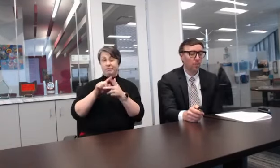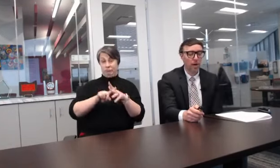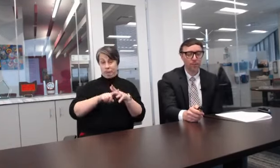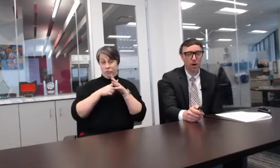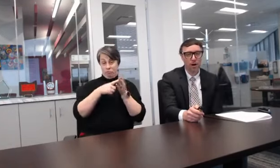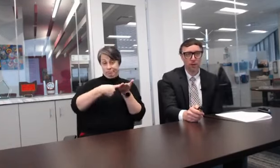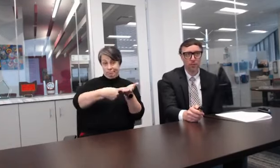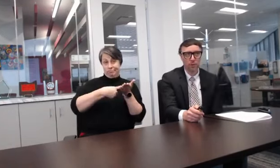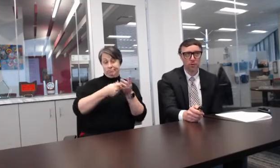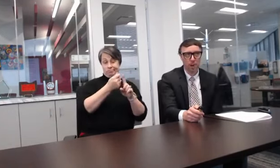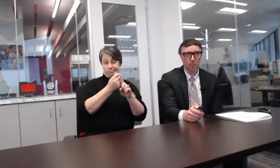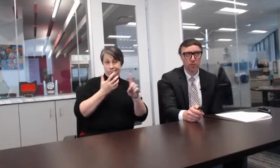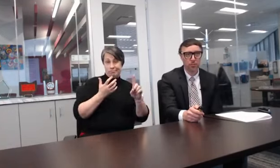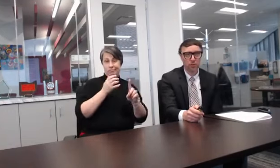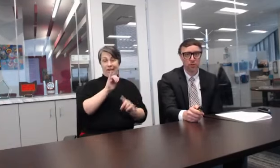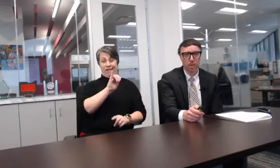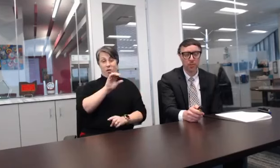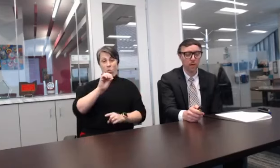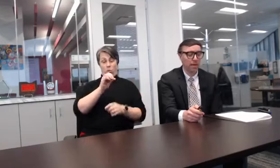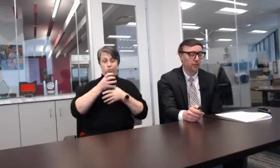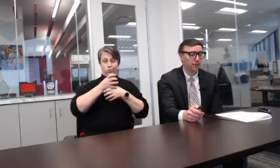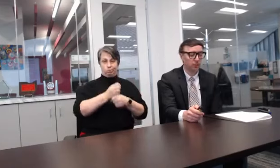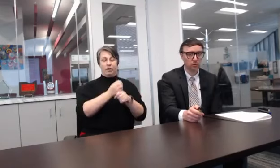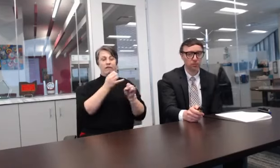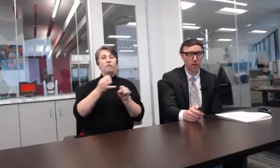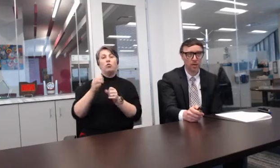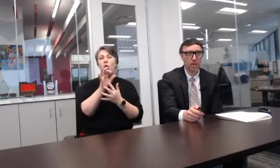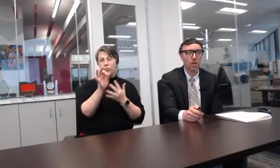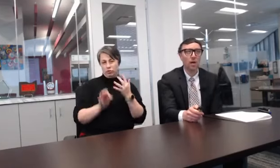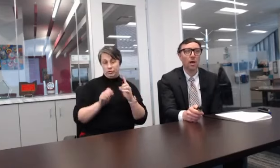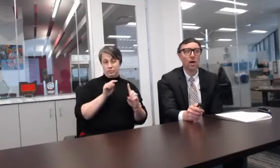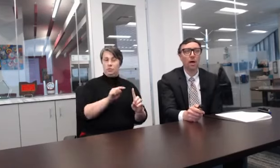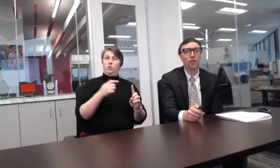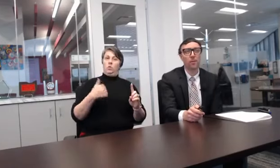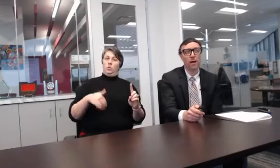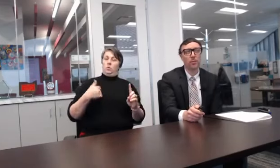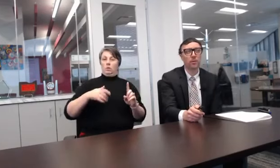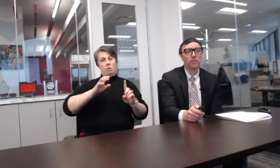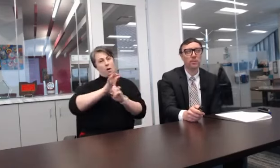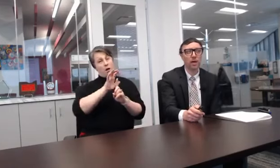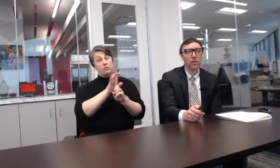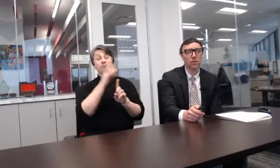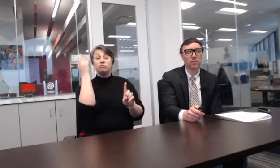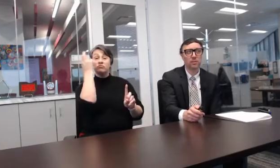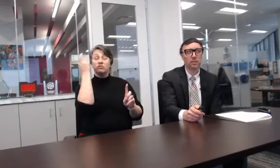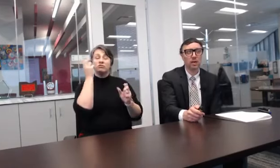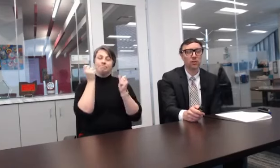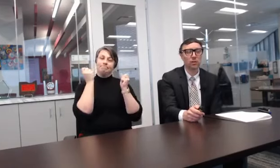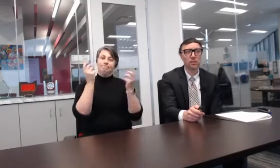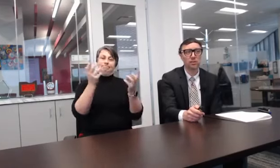By far the most popular program. It has the most funding. On the PowerPoint slide you can see a list